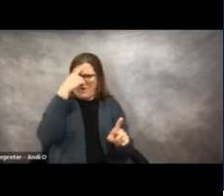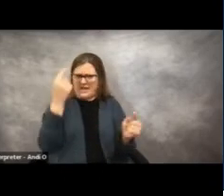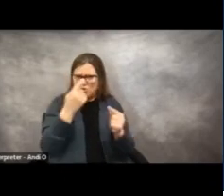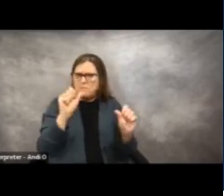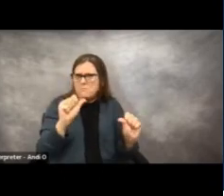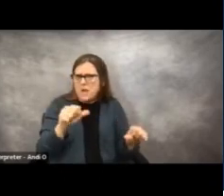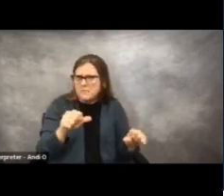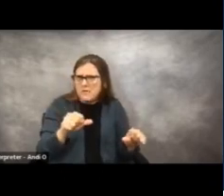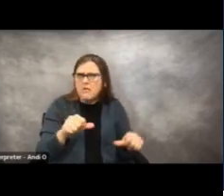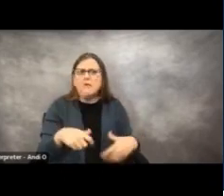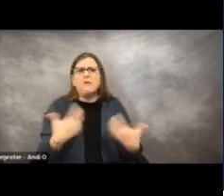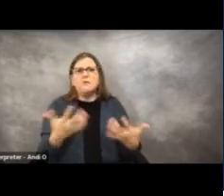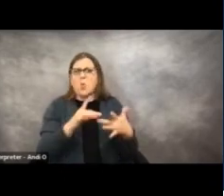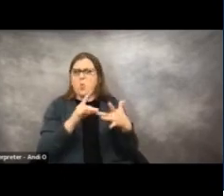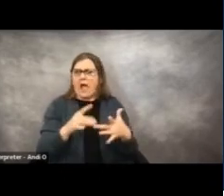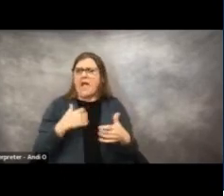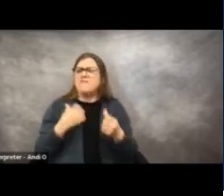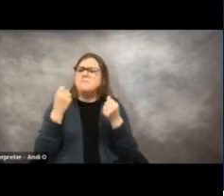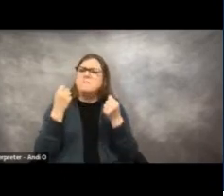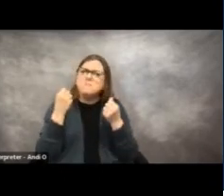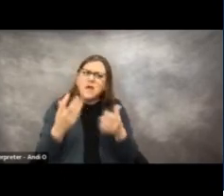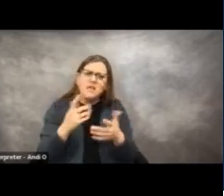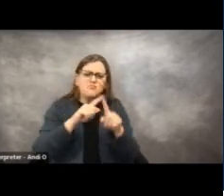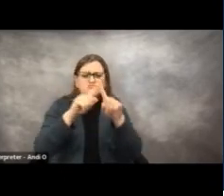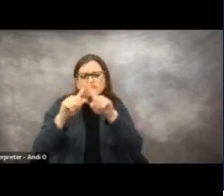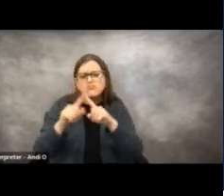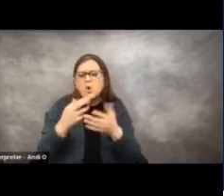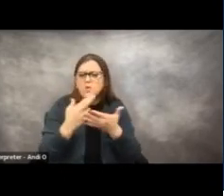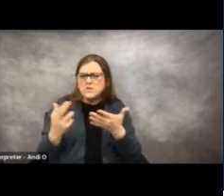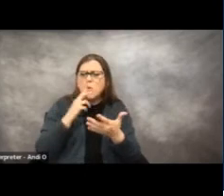a lot of great resources to support children and youth. Next